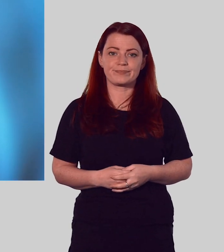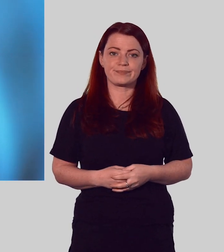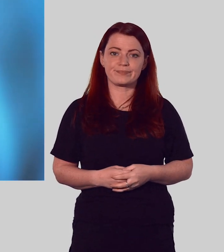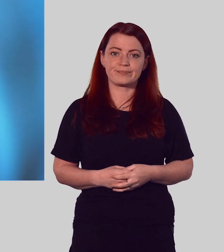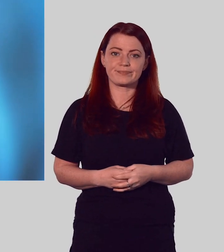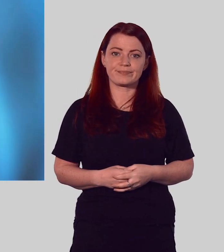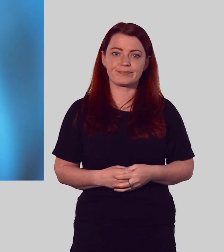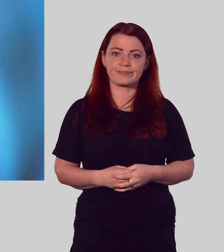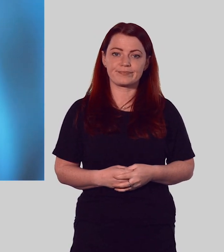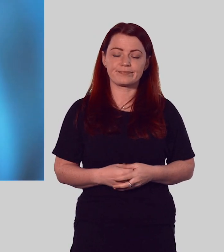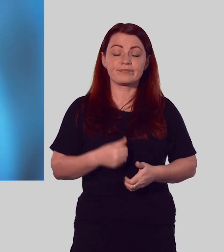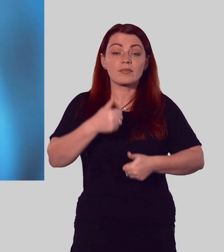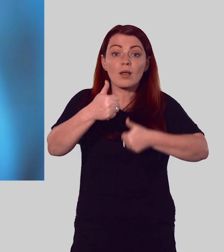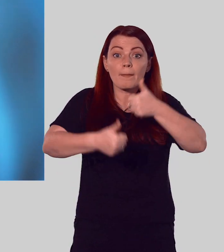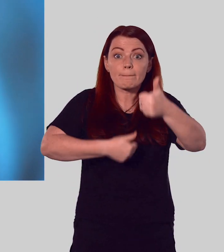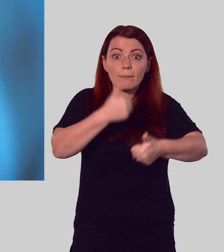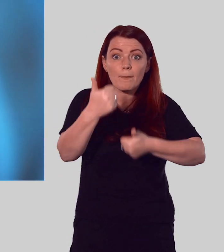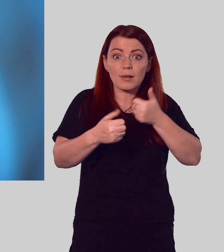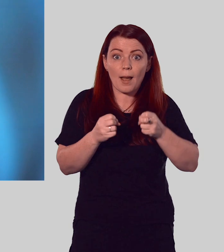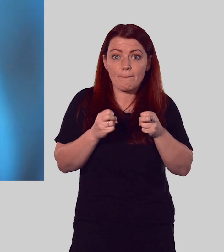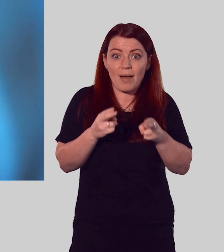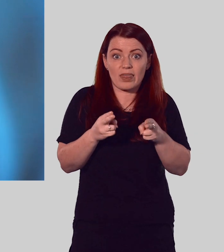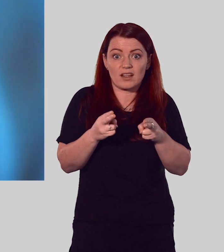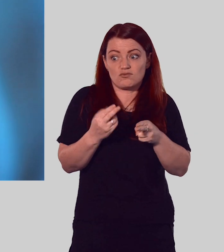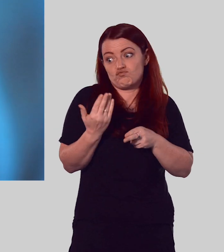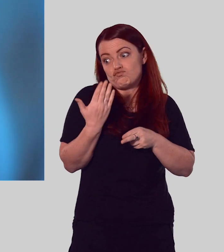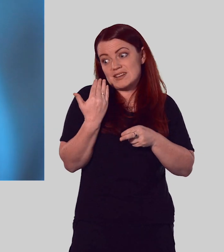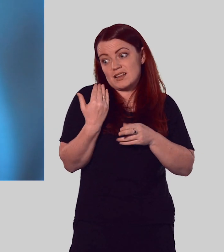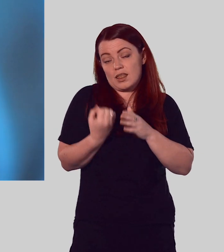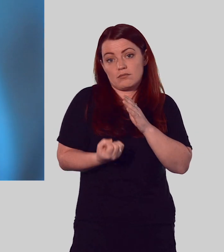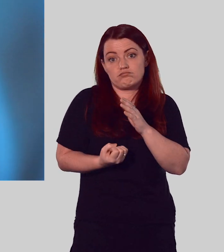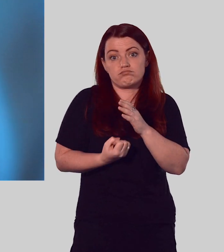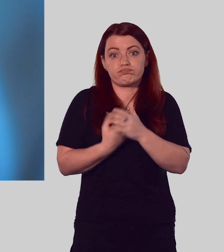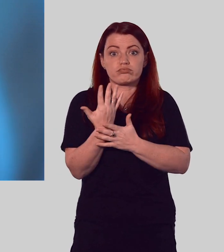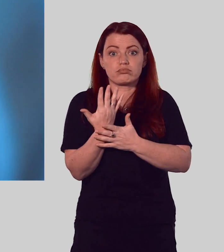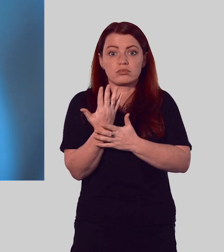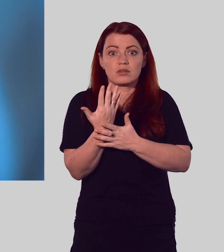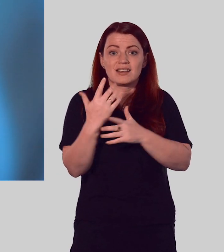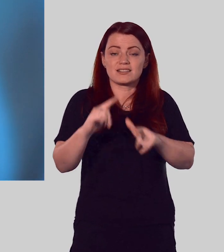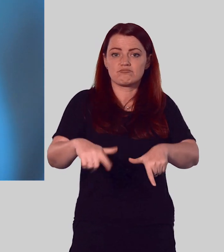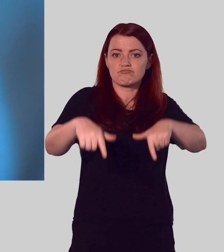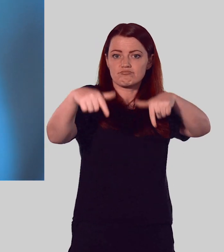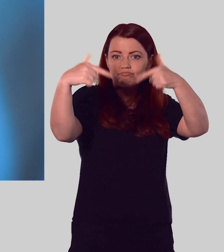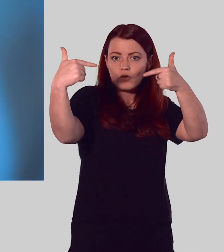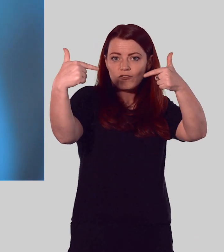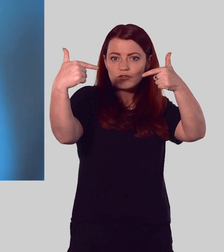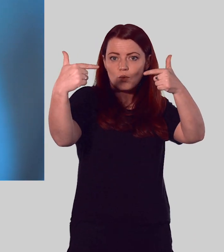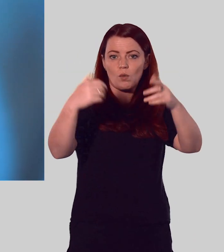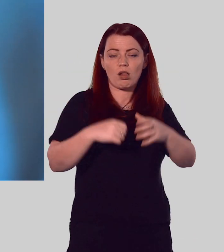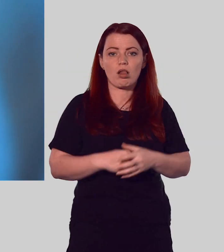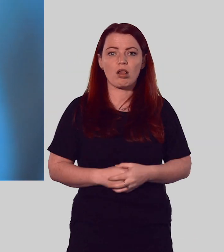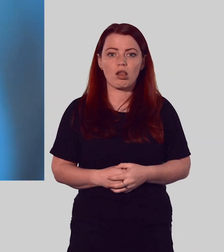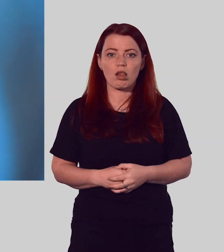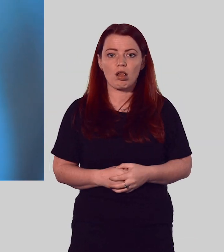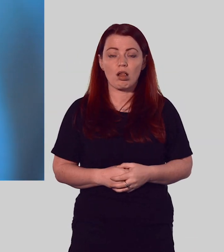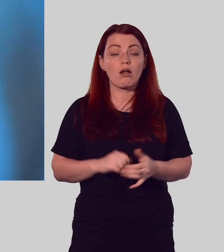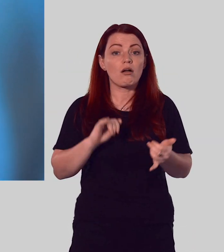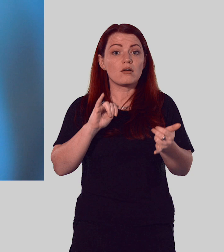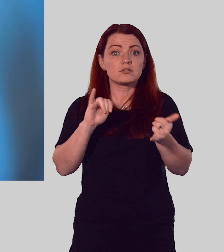A popular method which has emerged during Covid19 is a video conference call sometimes with simultaneous live